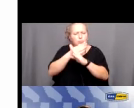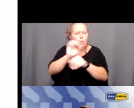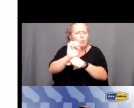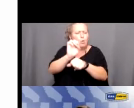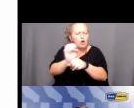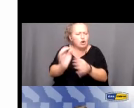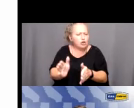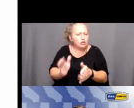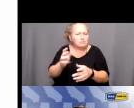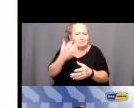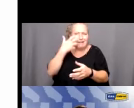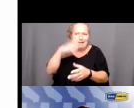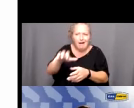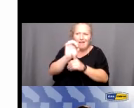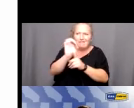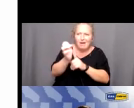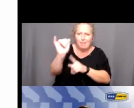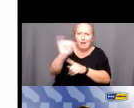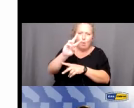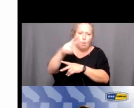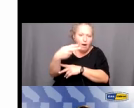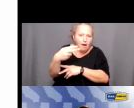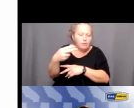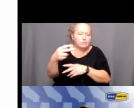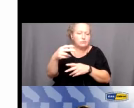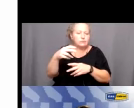indoor environments like the warehouses Tim mentioned?